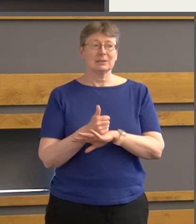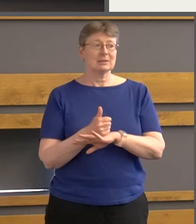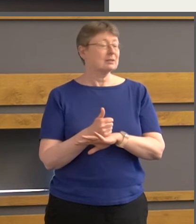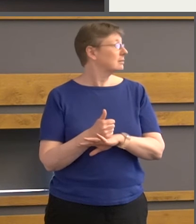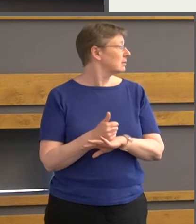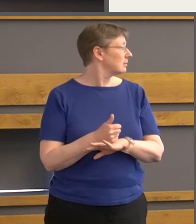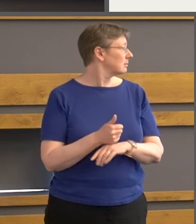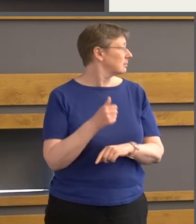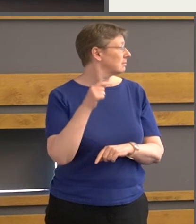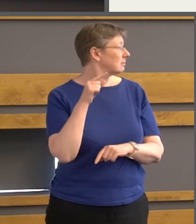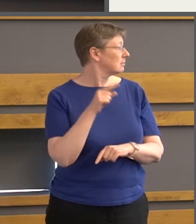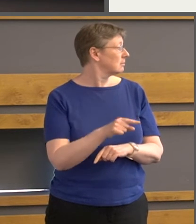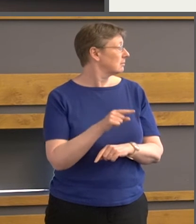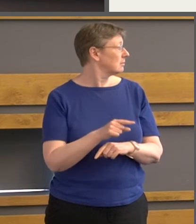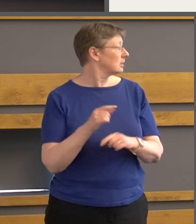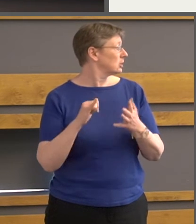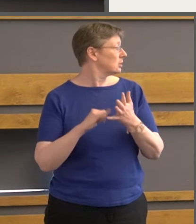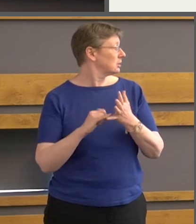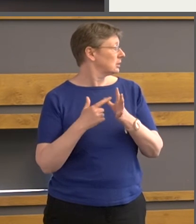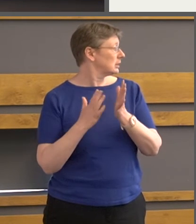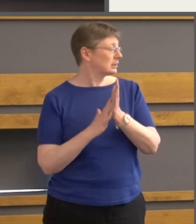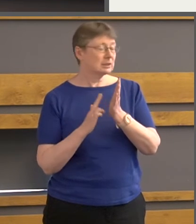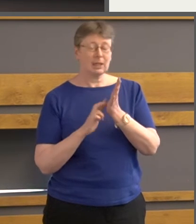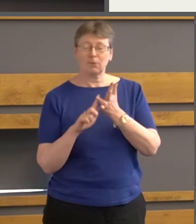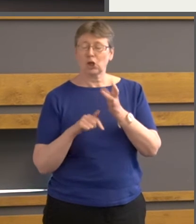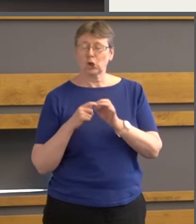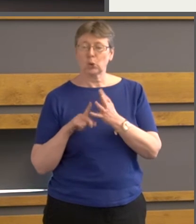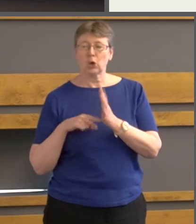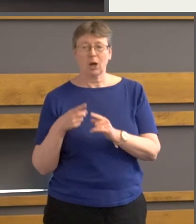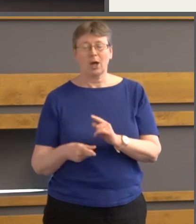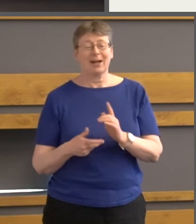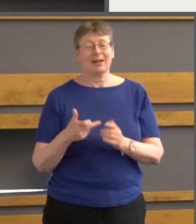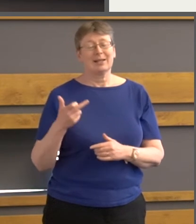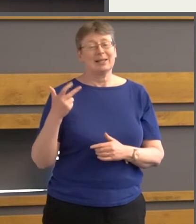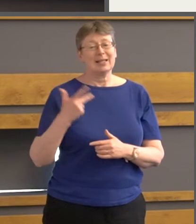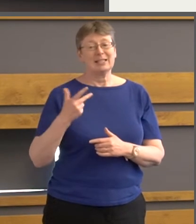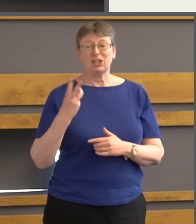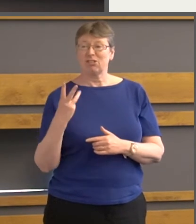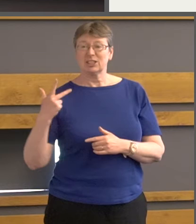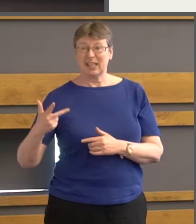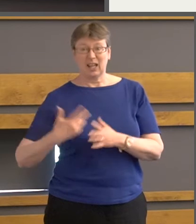as far back as 1838, and it all began then.